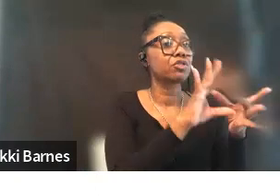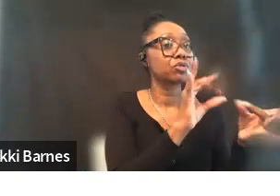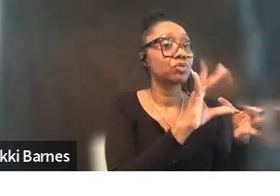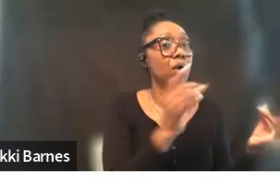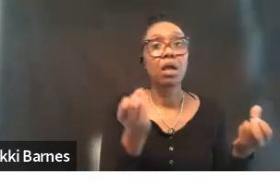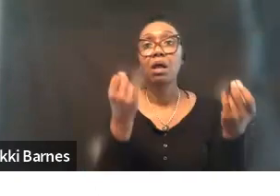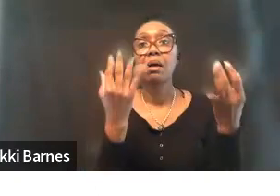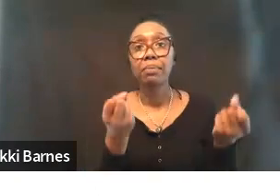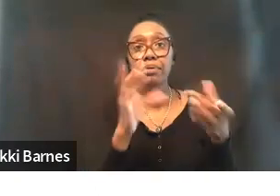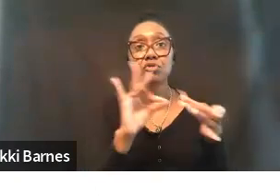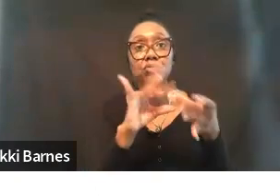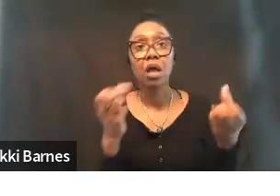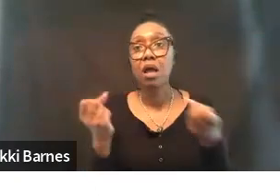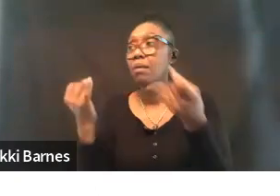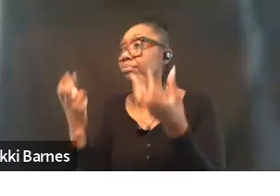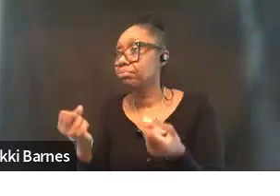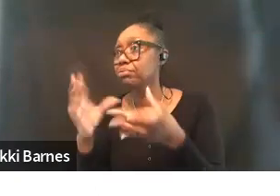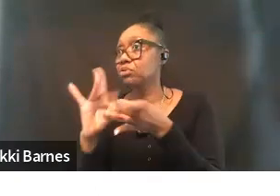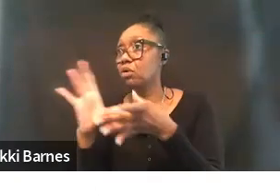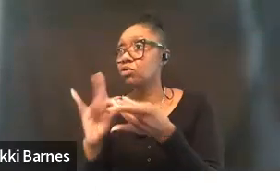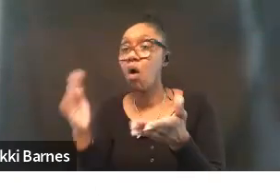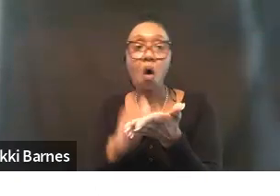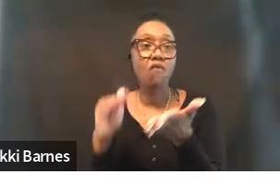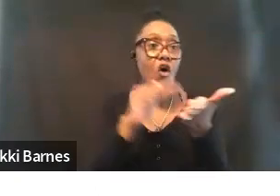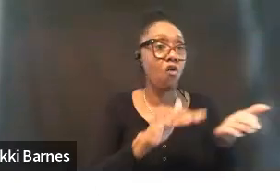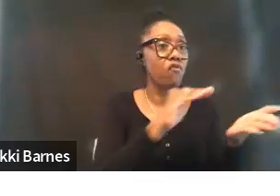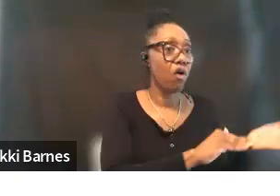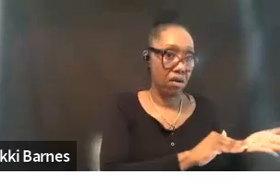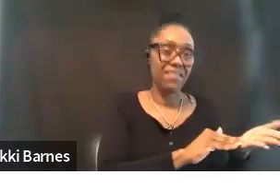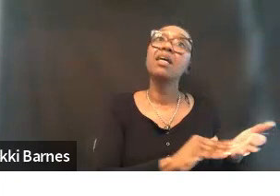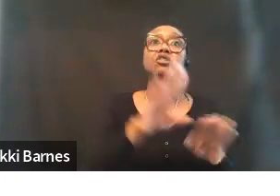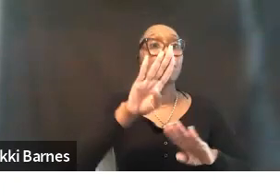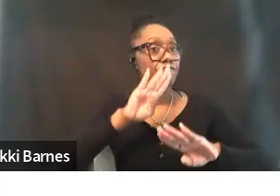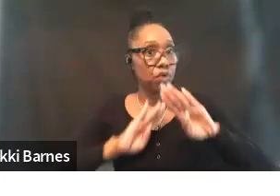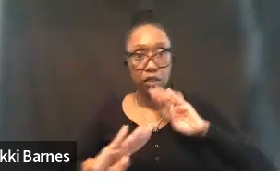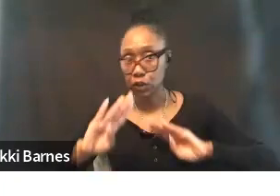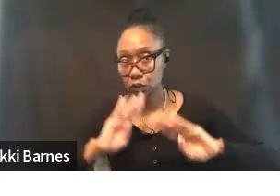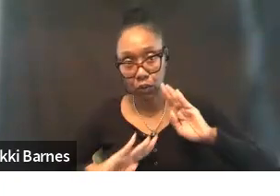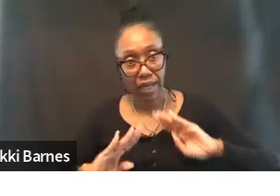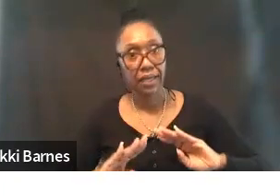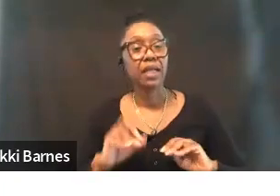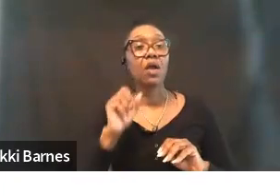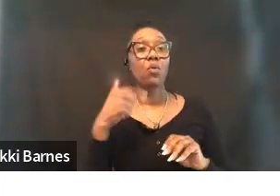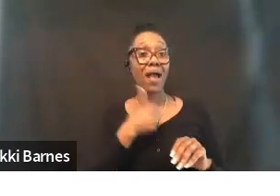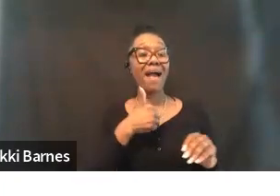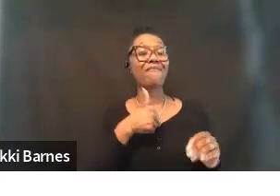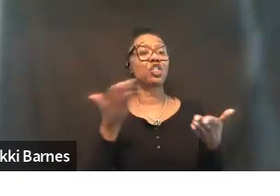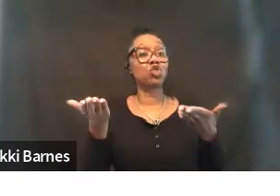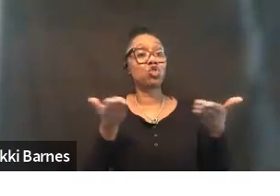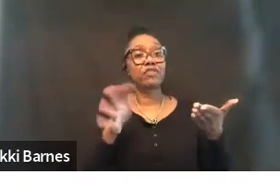You know, some we have services that are all within the department, but maybe they're overseen by different offices and yet it's not.